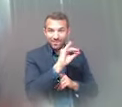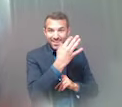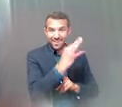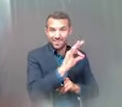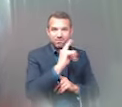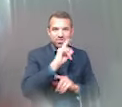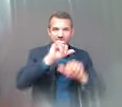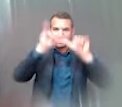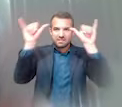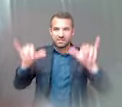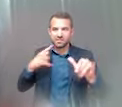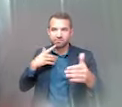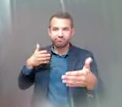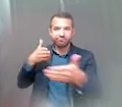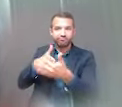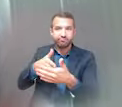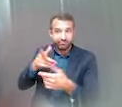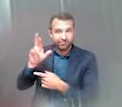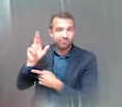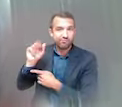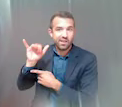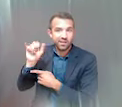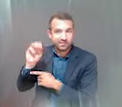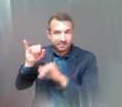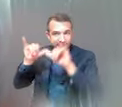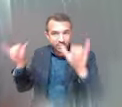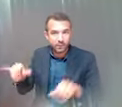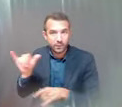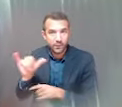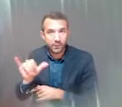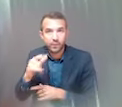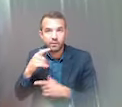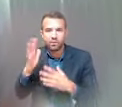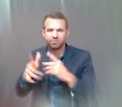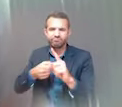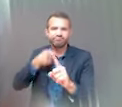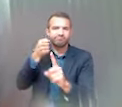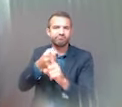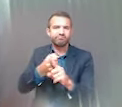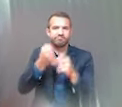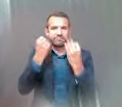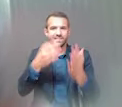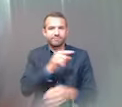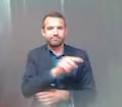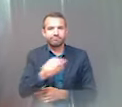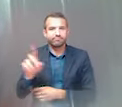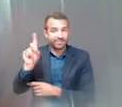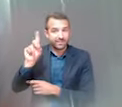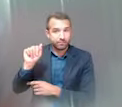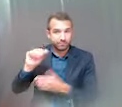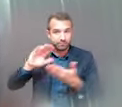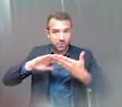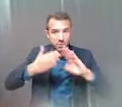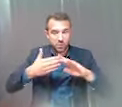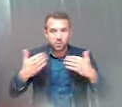There are deep impacts within and across the disability community and much to consider as we dream forward to a post-pandemic world.